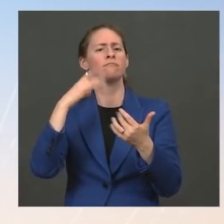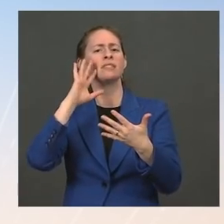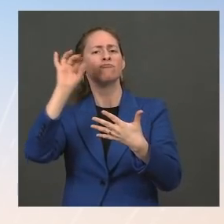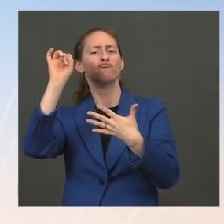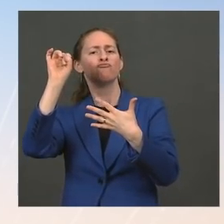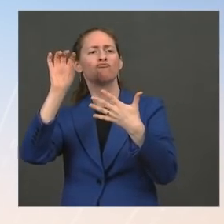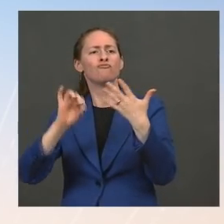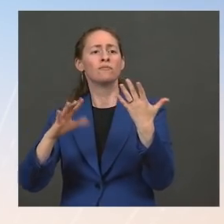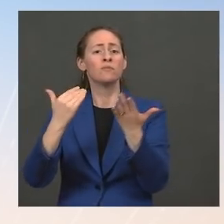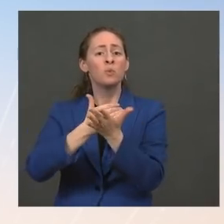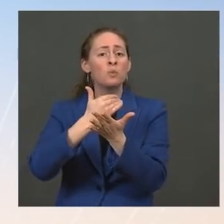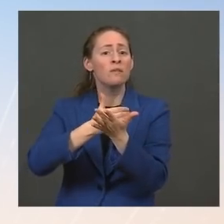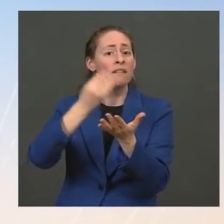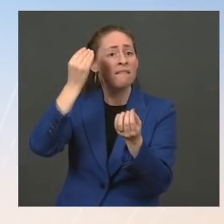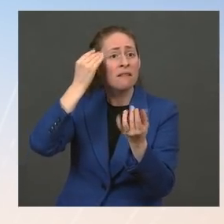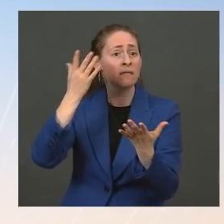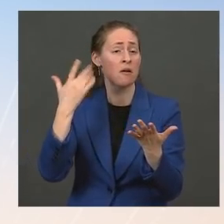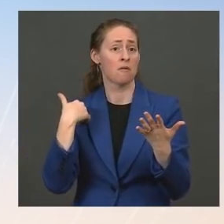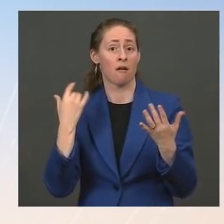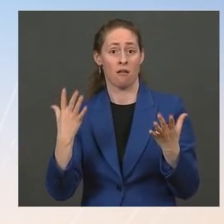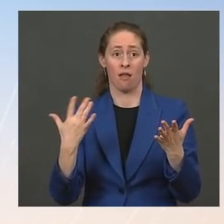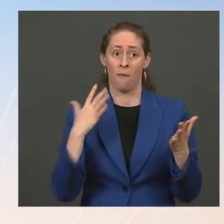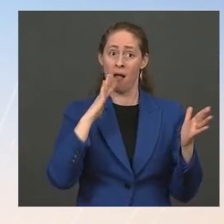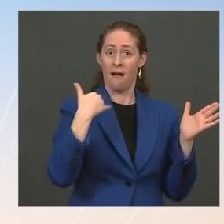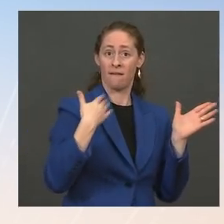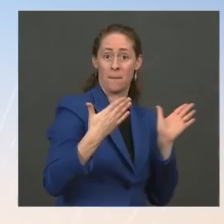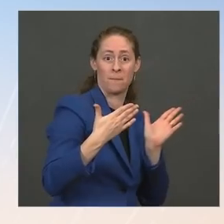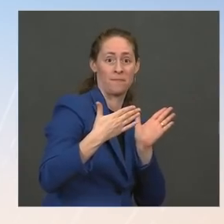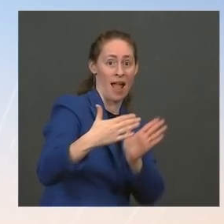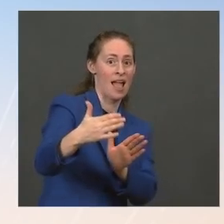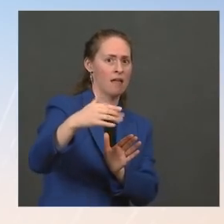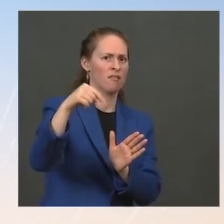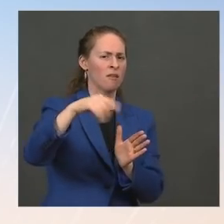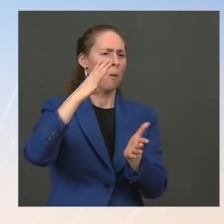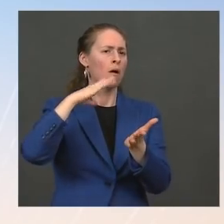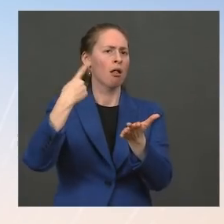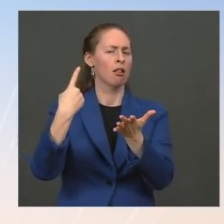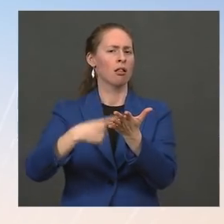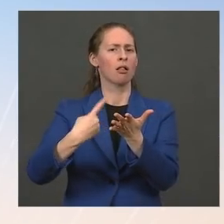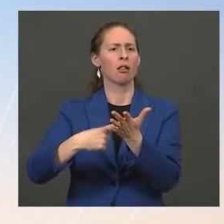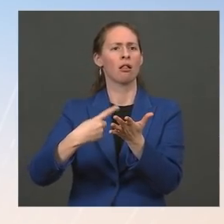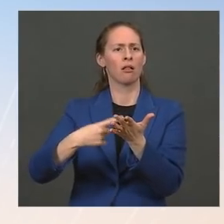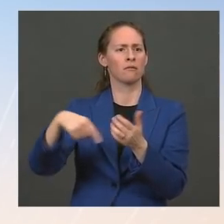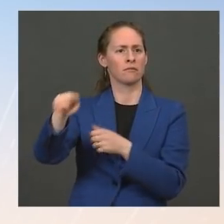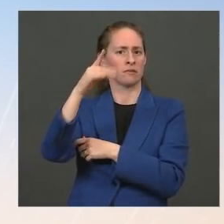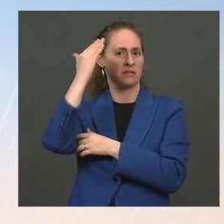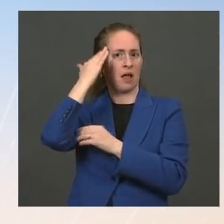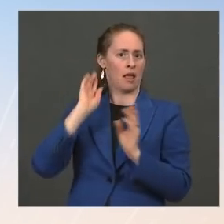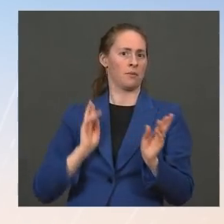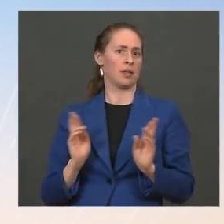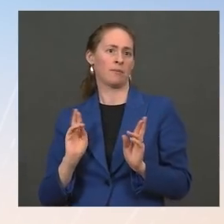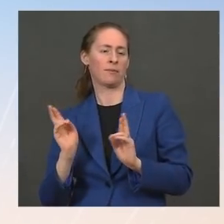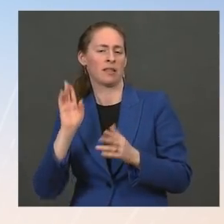but that's what people can expect on Thursday. Go ahead. And I'll come back to you, Kaitlan. Go ahead. Go ahead, Sabrina. The Press: Thank you, Jen.